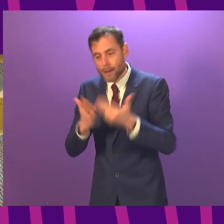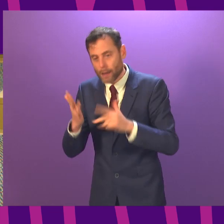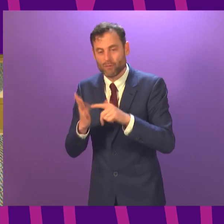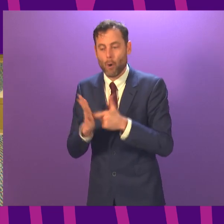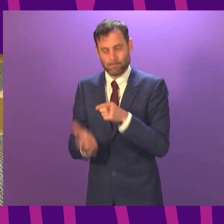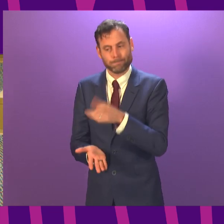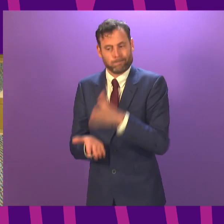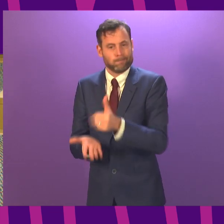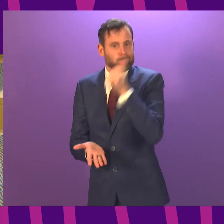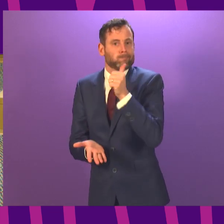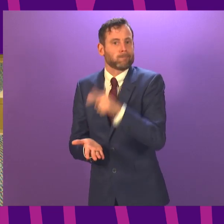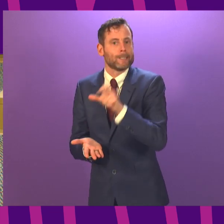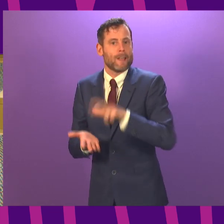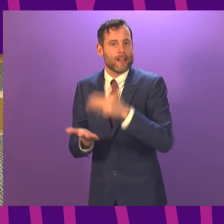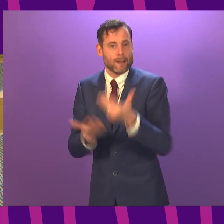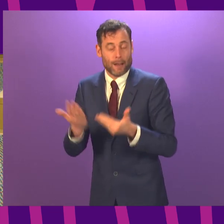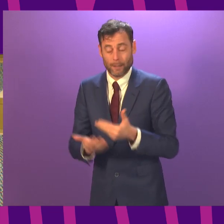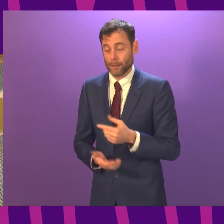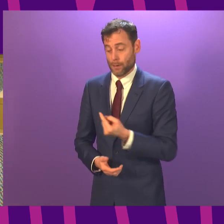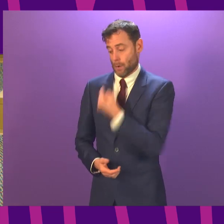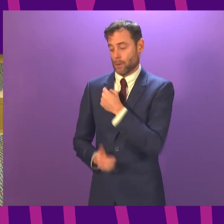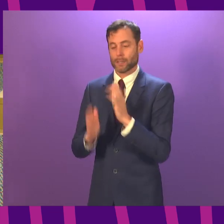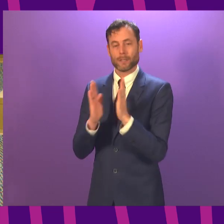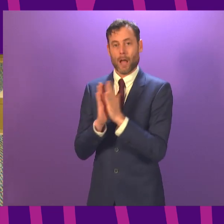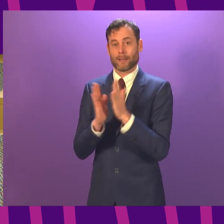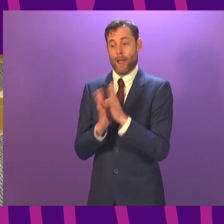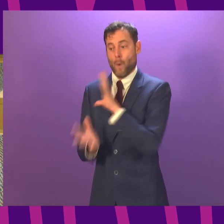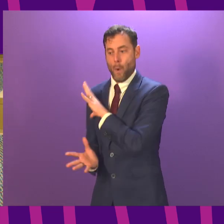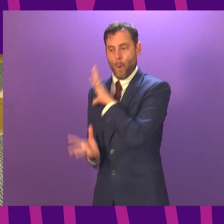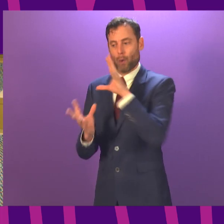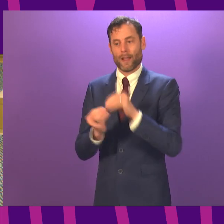through a test. Today’s update shows that, by last Sunday, the total number of registered